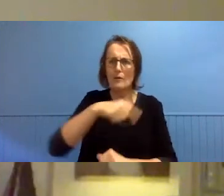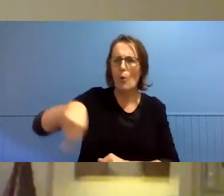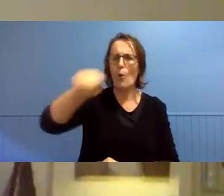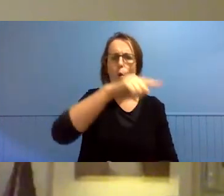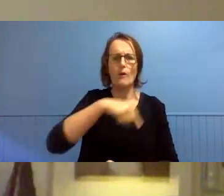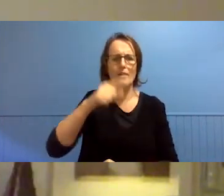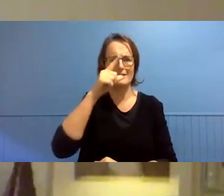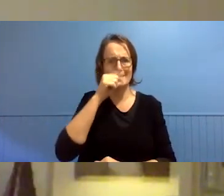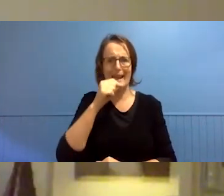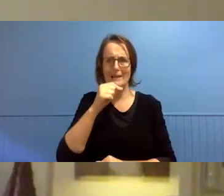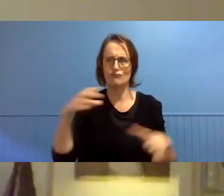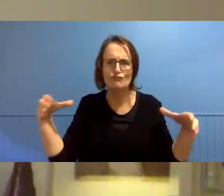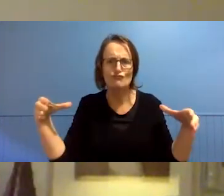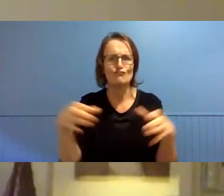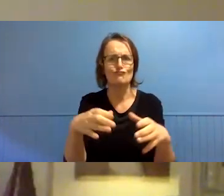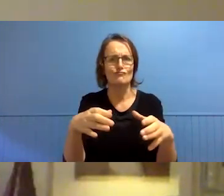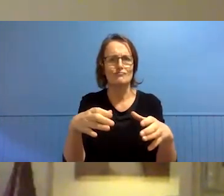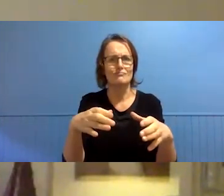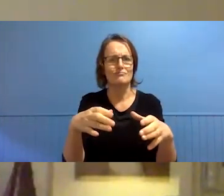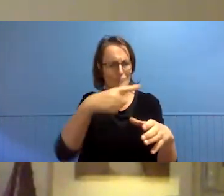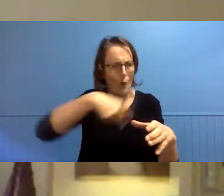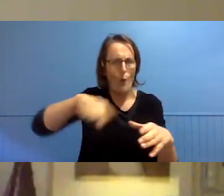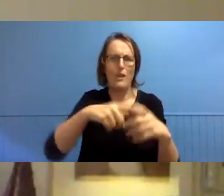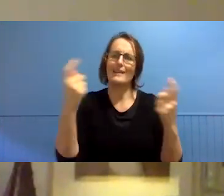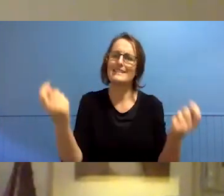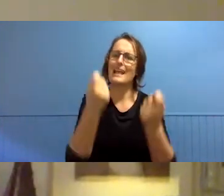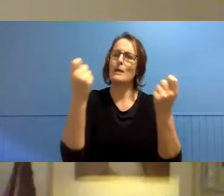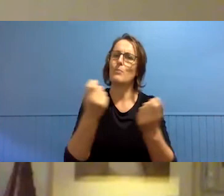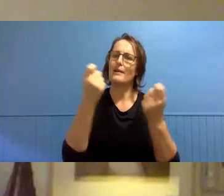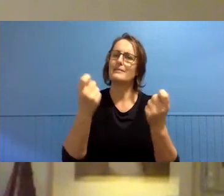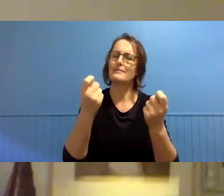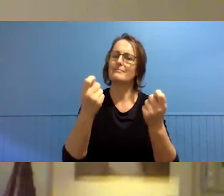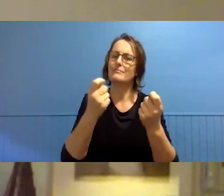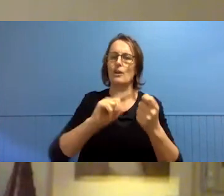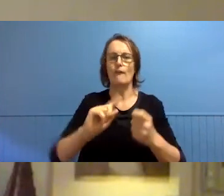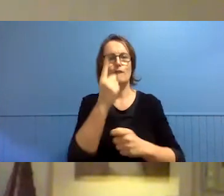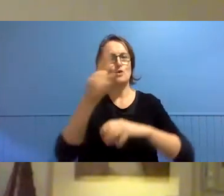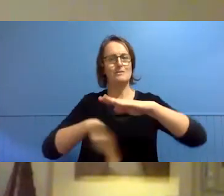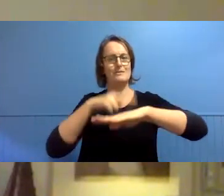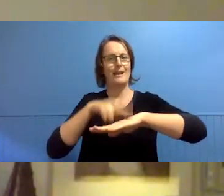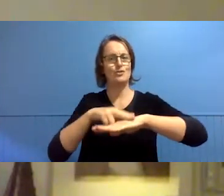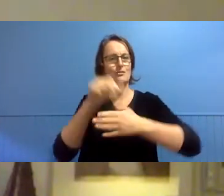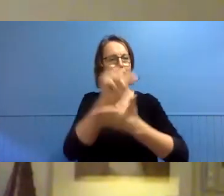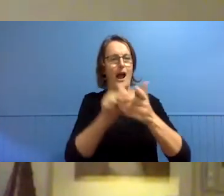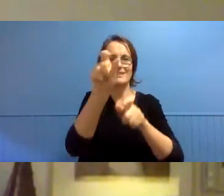get together and to celebrate the achievements of First Nations' artists from around the country. It's the first time ever that we're